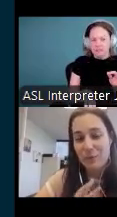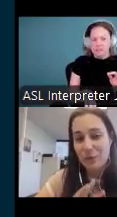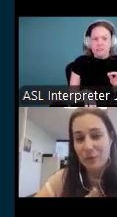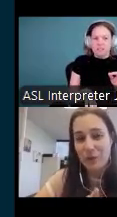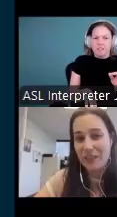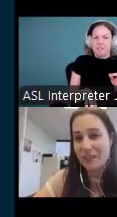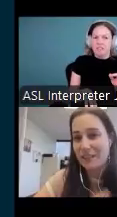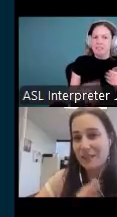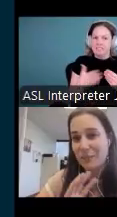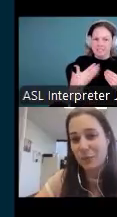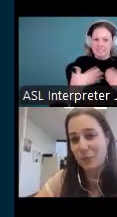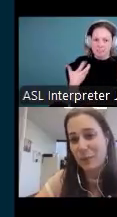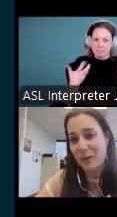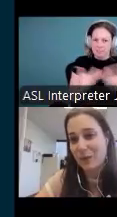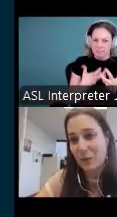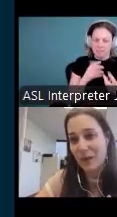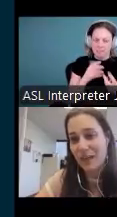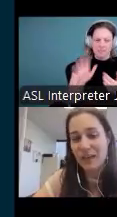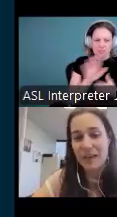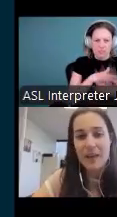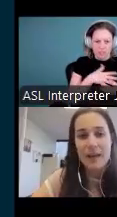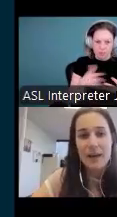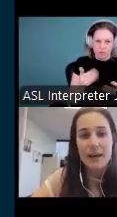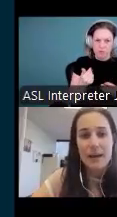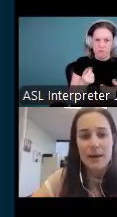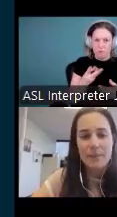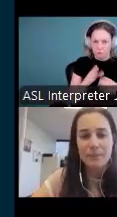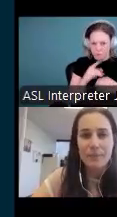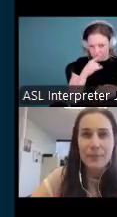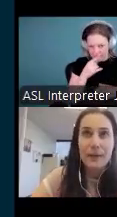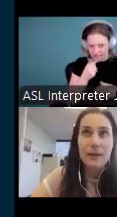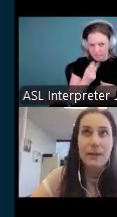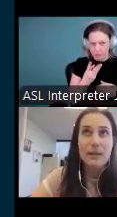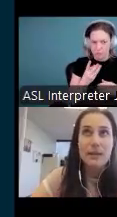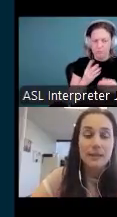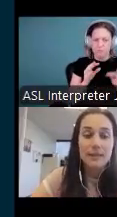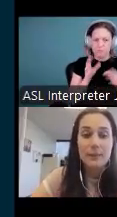multiple kids, multiple parents working, lots of them are